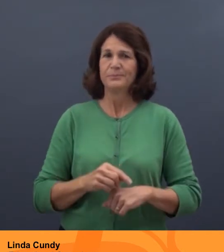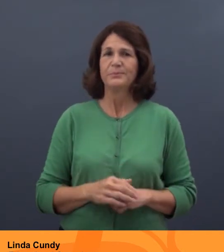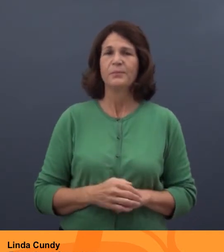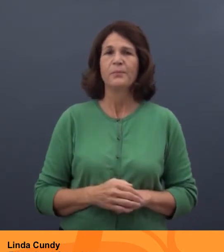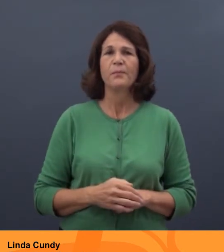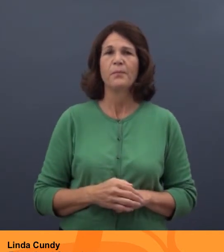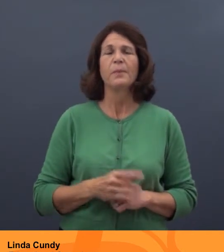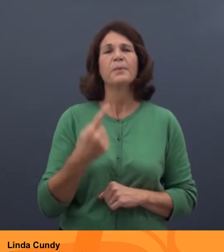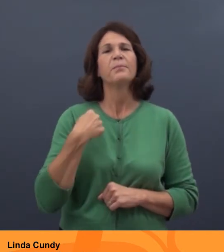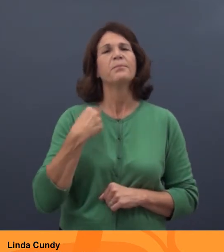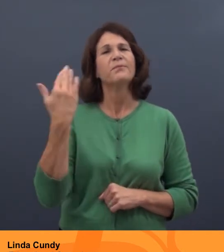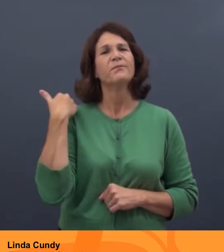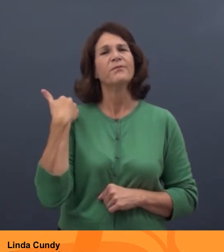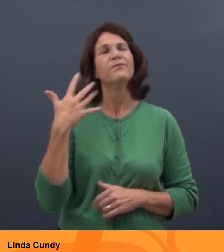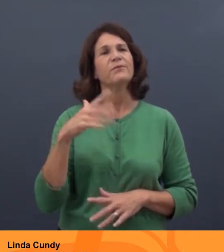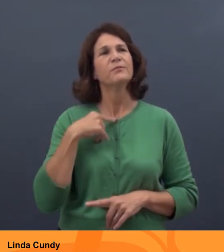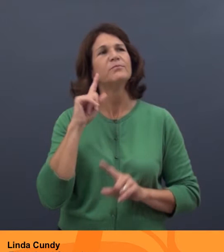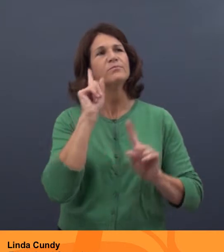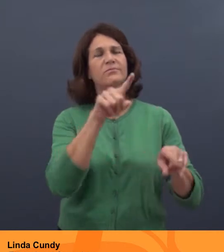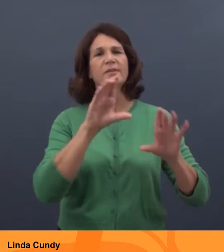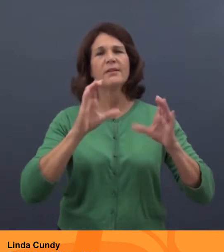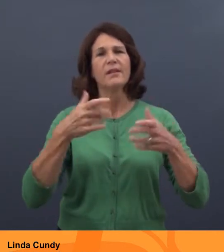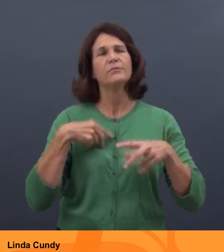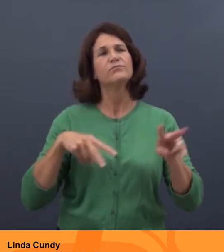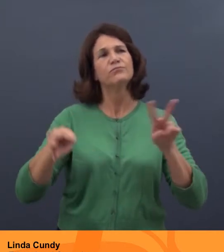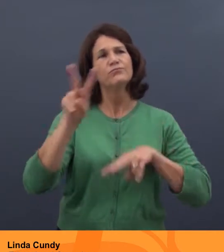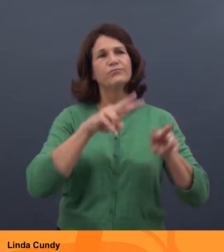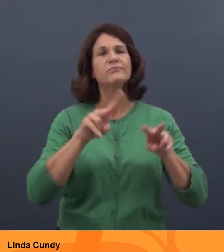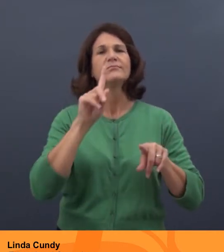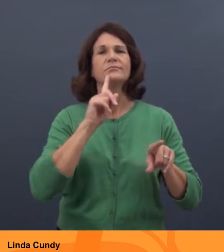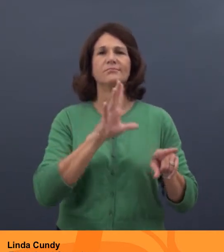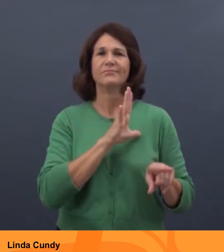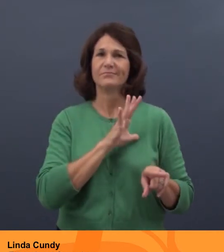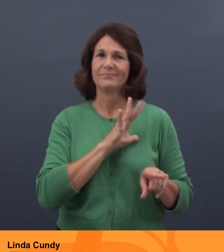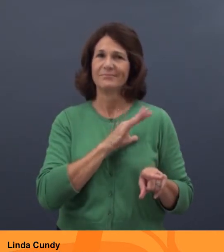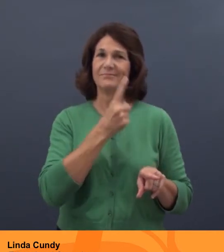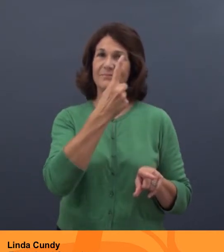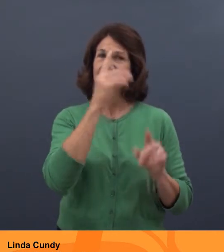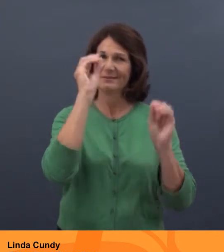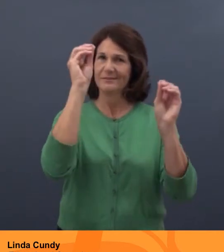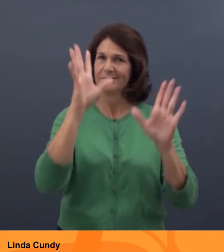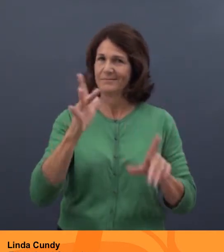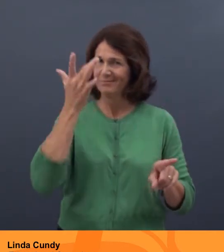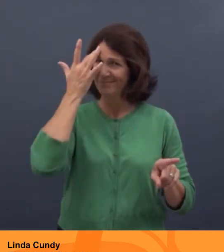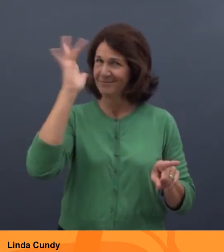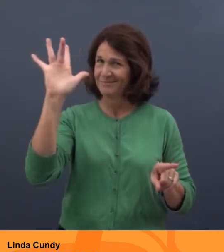As an example, during a classroom observation I had done, the teacher had created